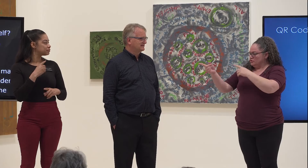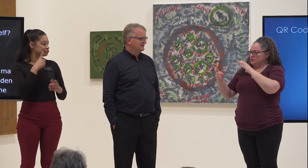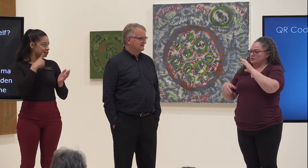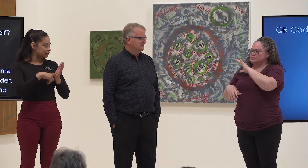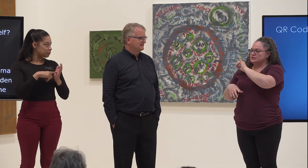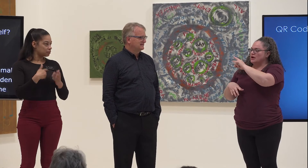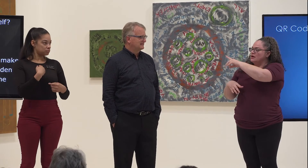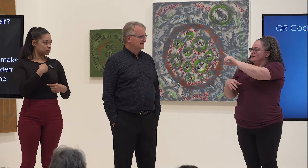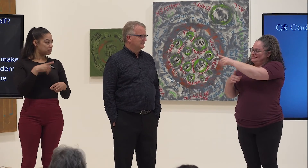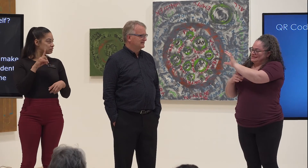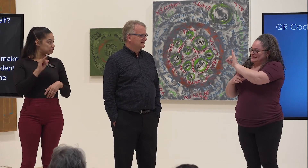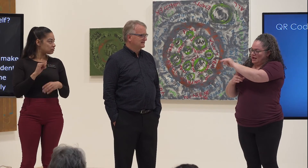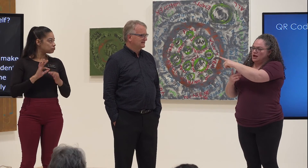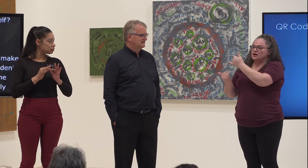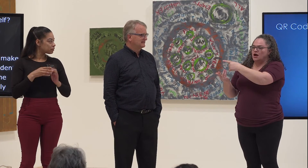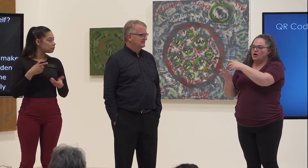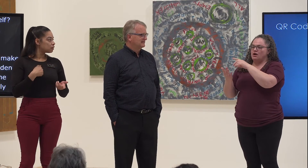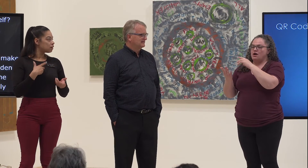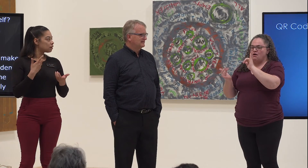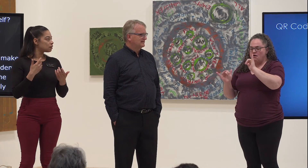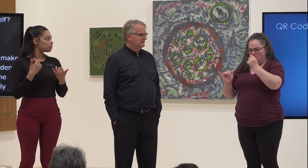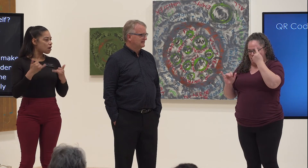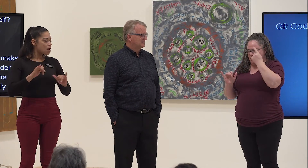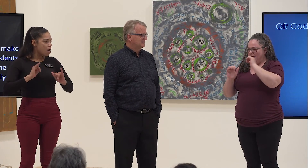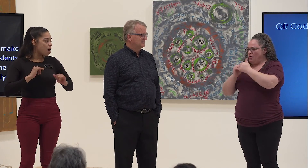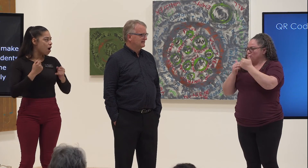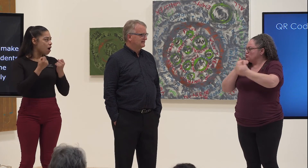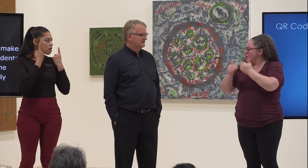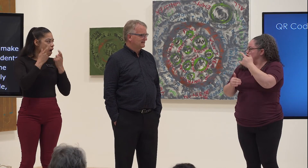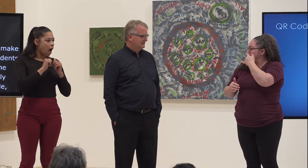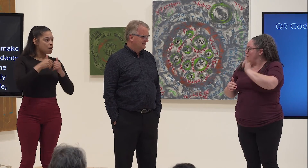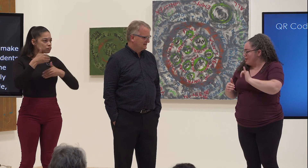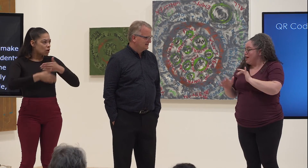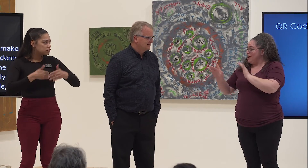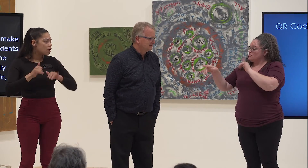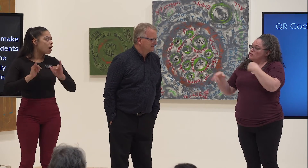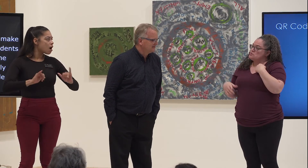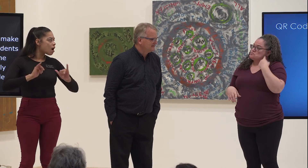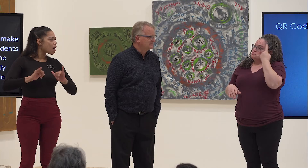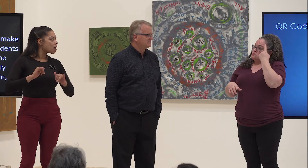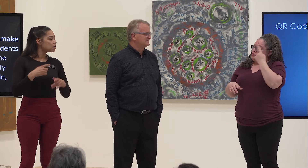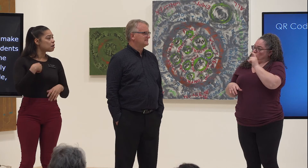For example, having a CDI, knowing what the process of interpreting looks like,